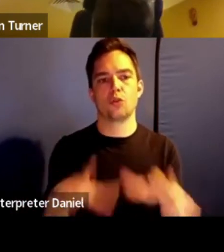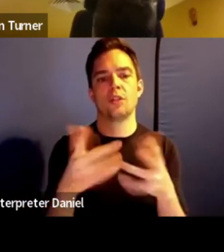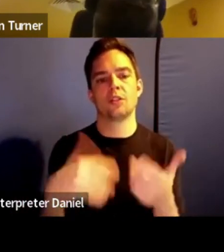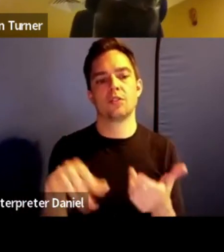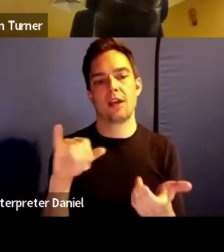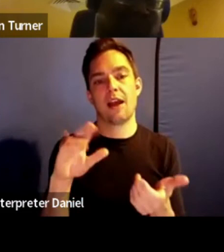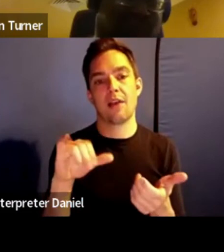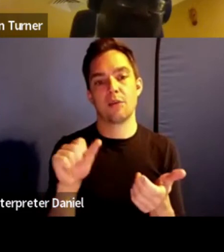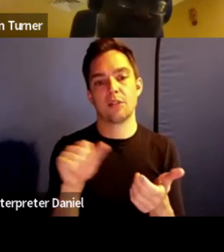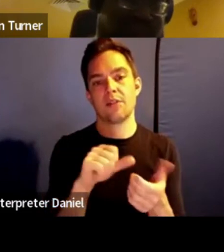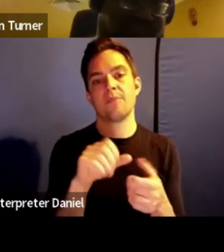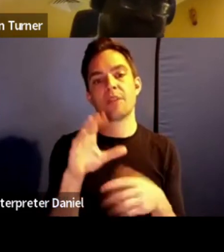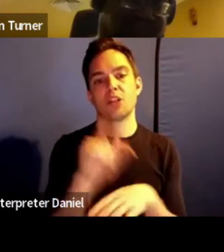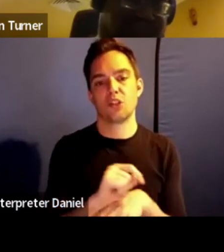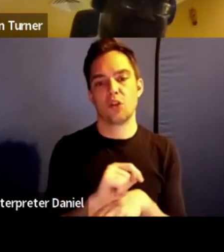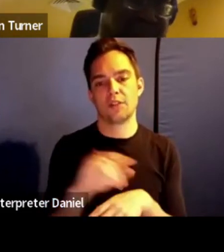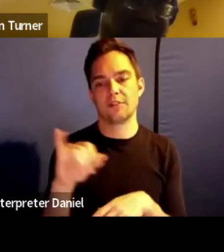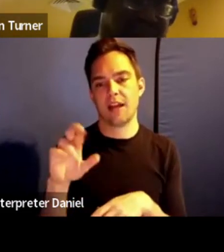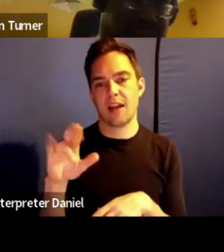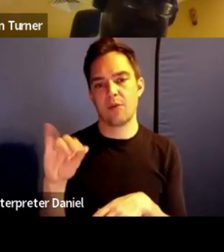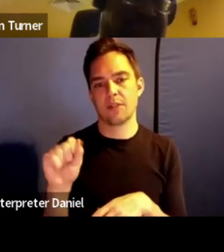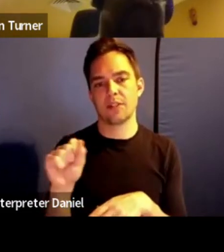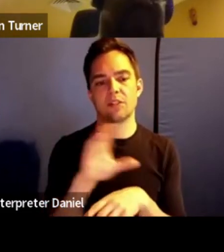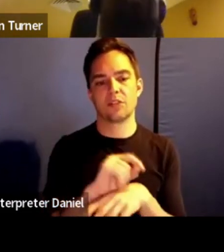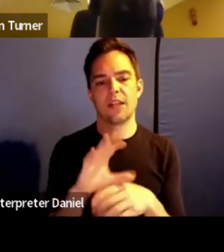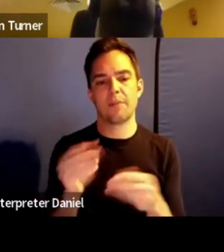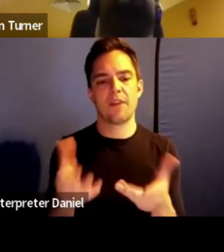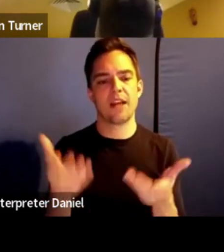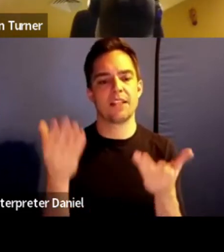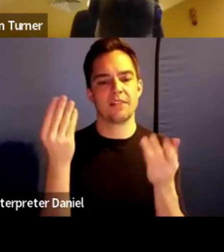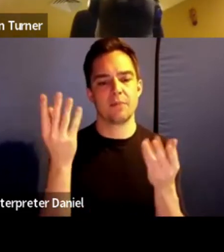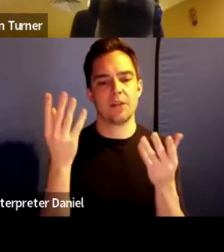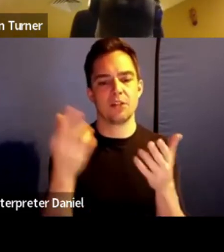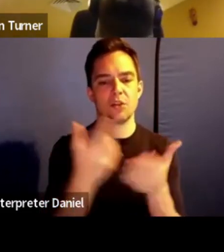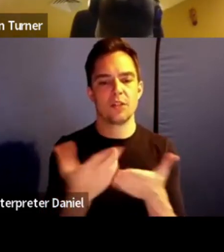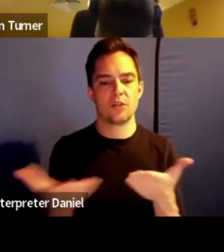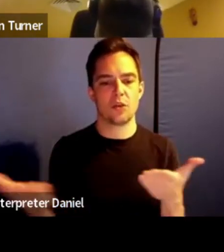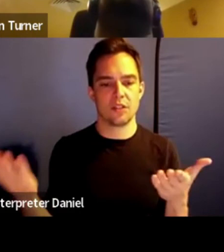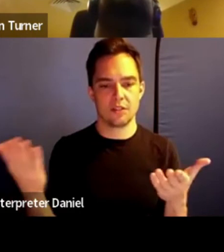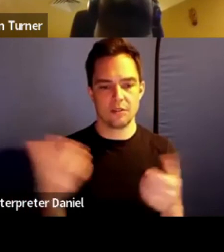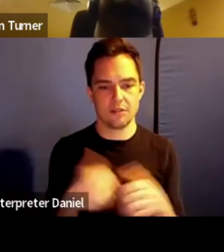is just someone who provides information and resources, right. So if you need a new day